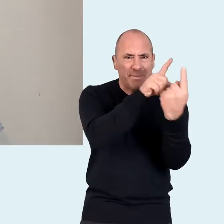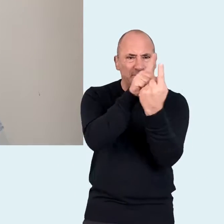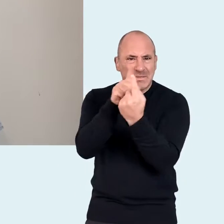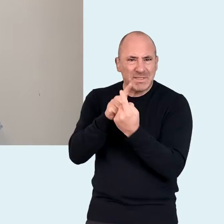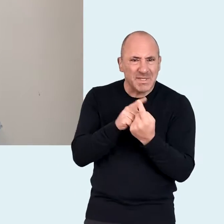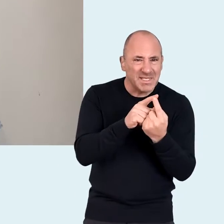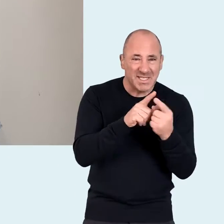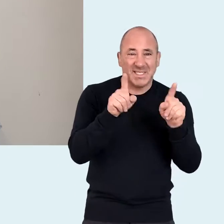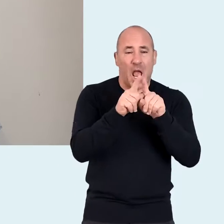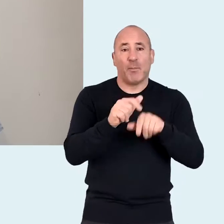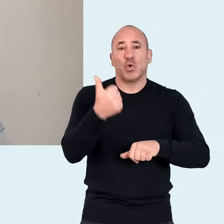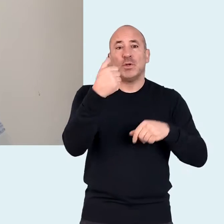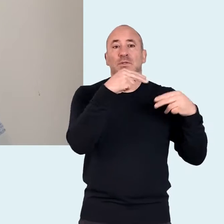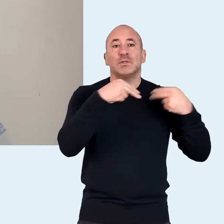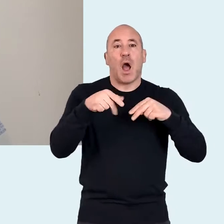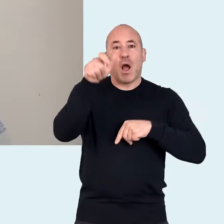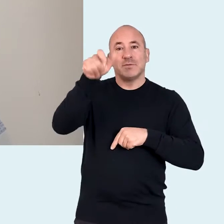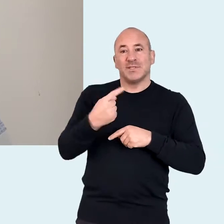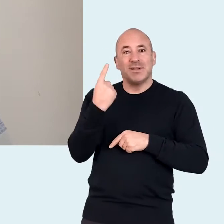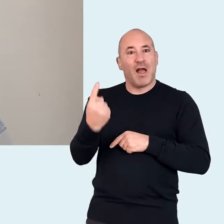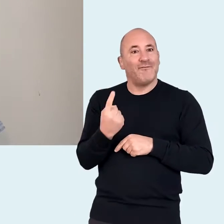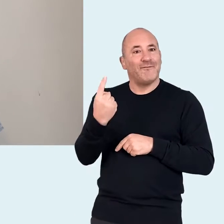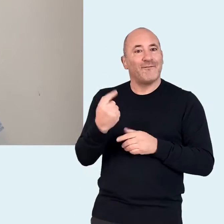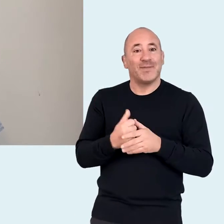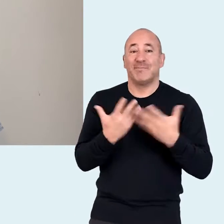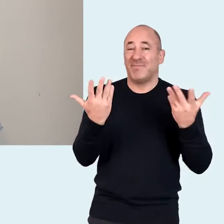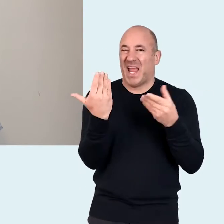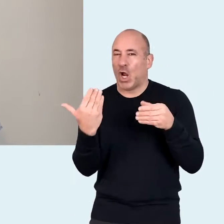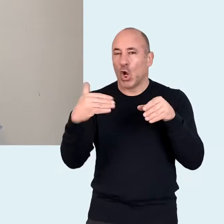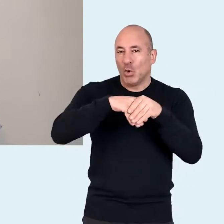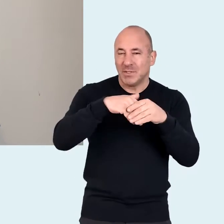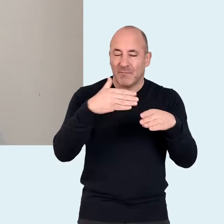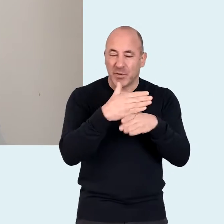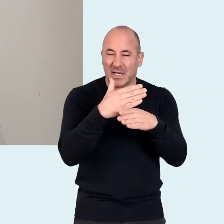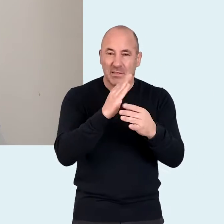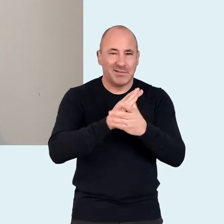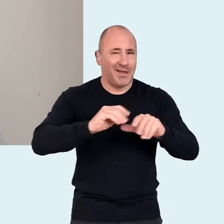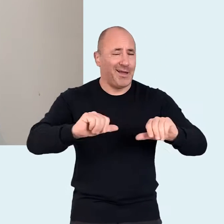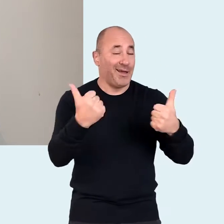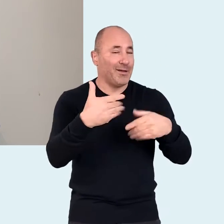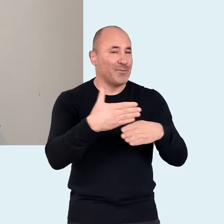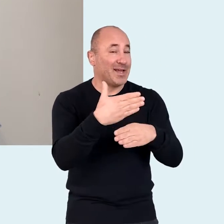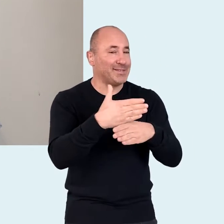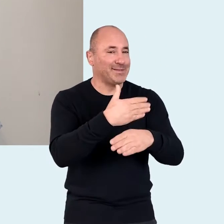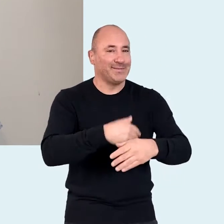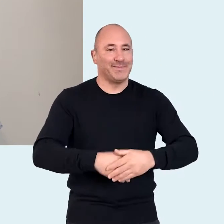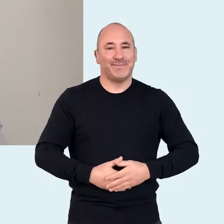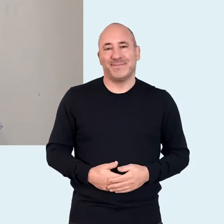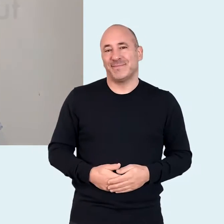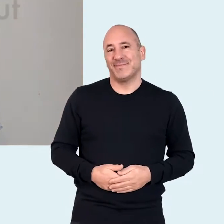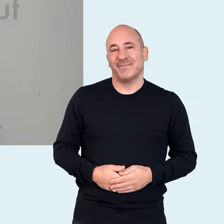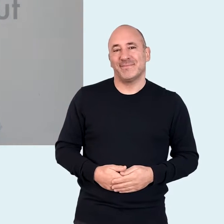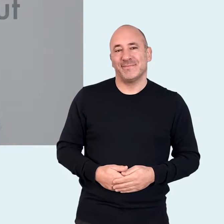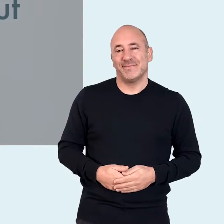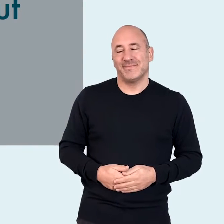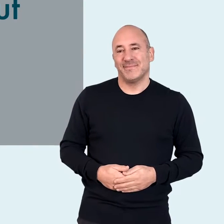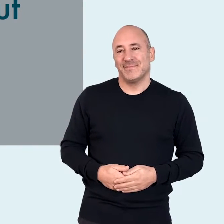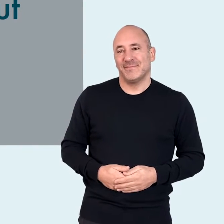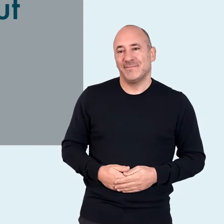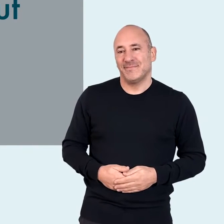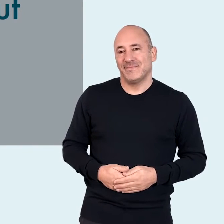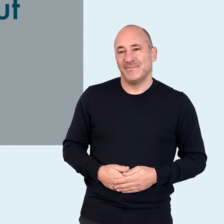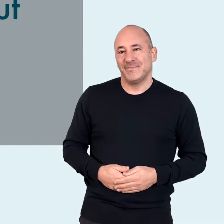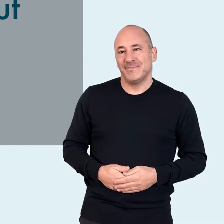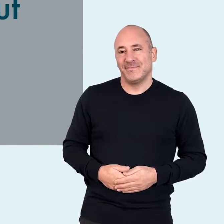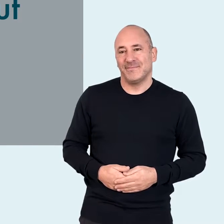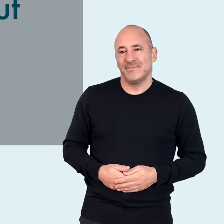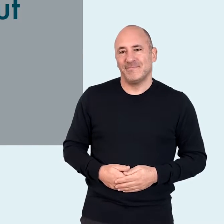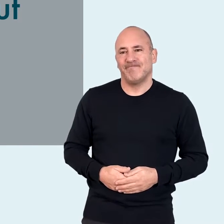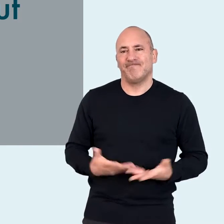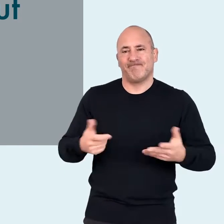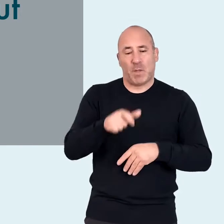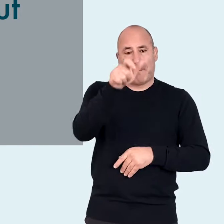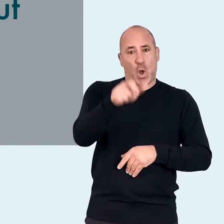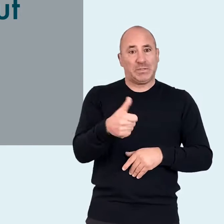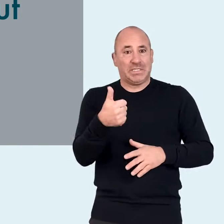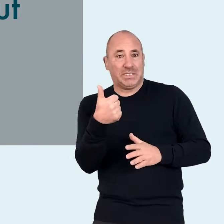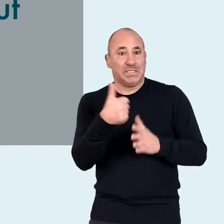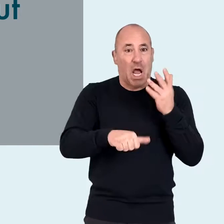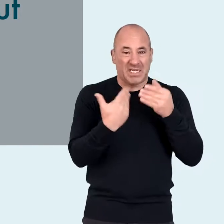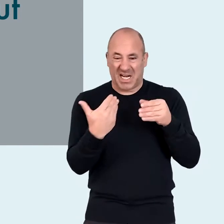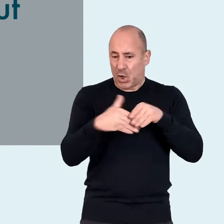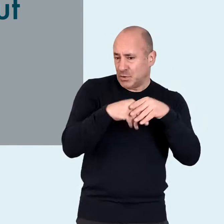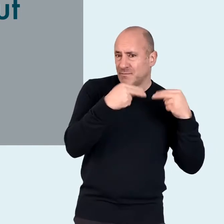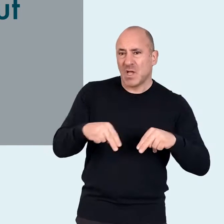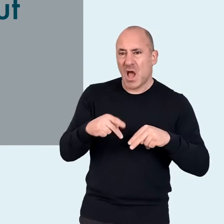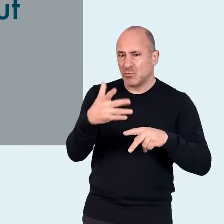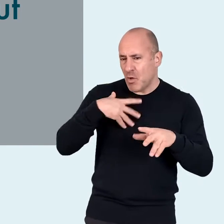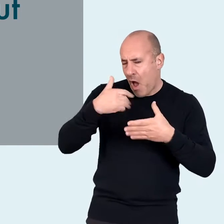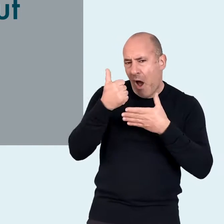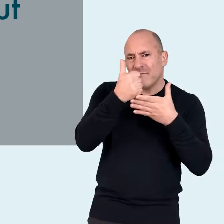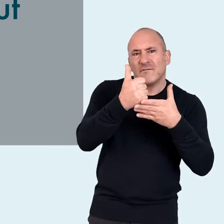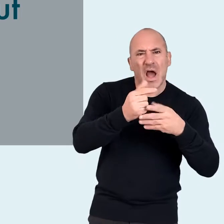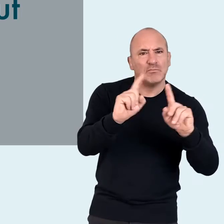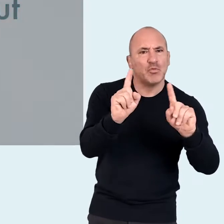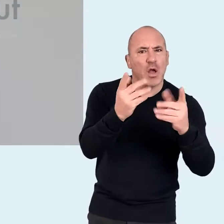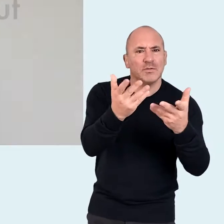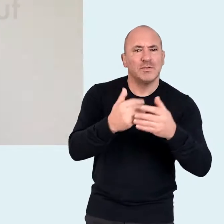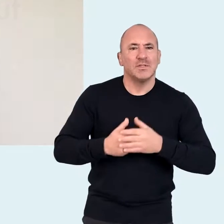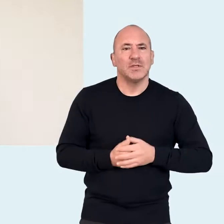a good dance practitioner in general. Hence, inclusive practice is good practice.